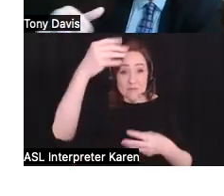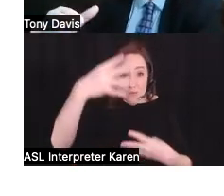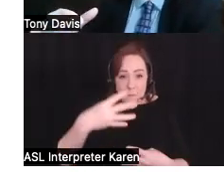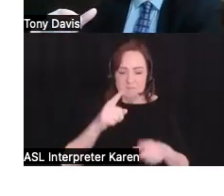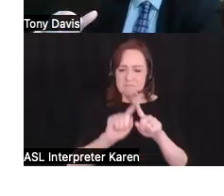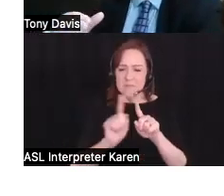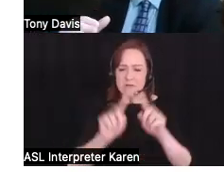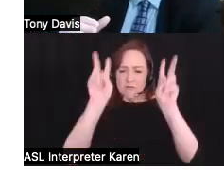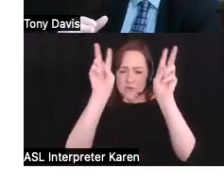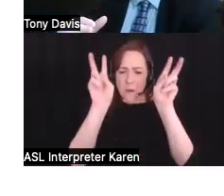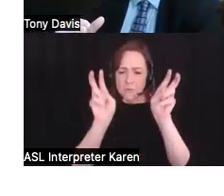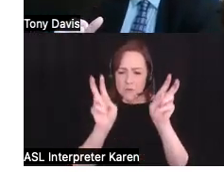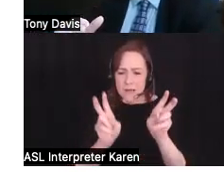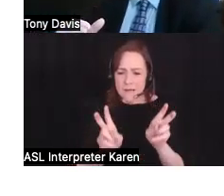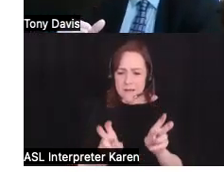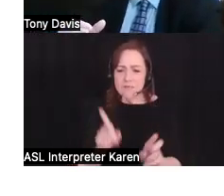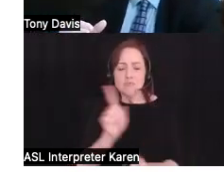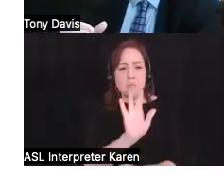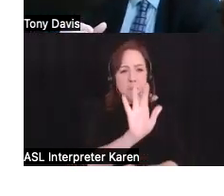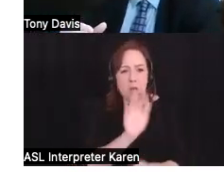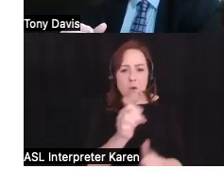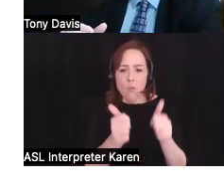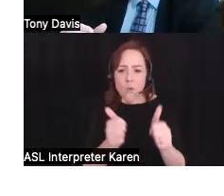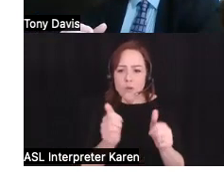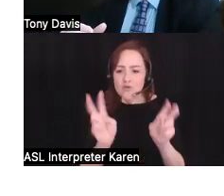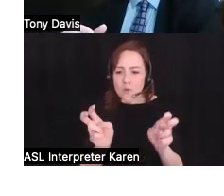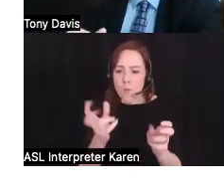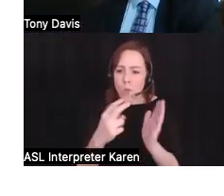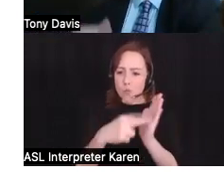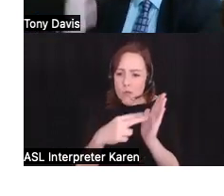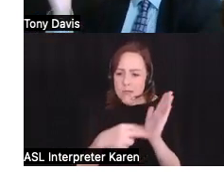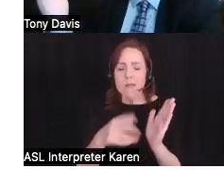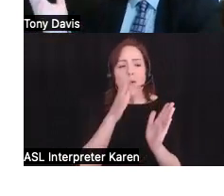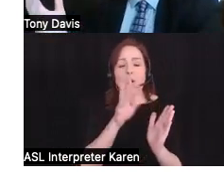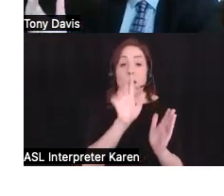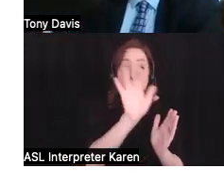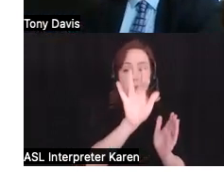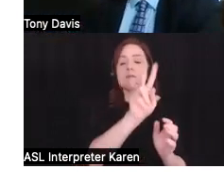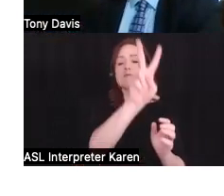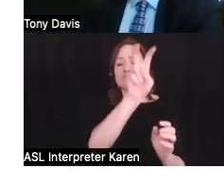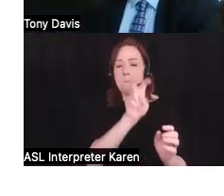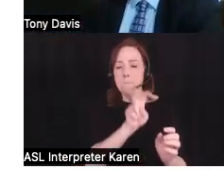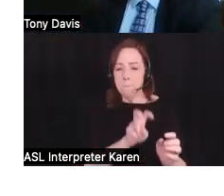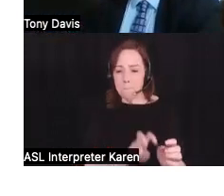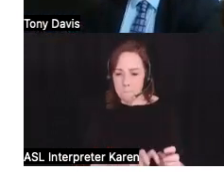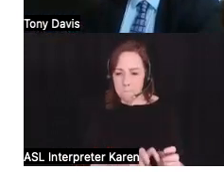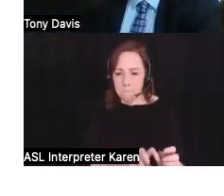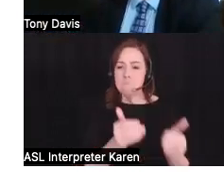directly to the guidance um that you want to read about so you could do maybe um a half a page a day